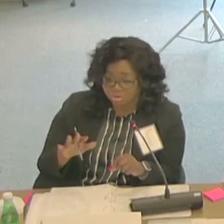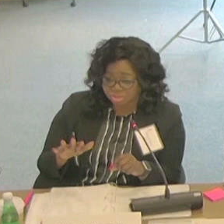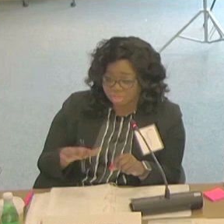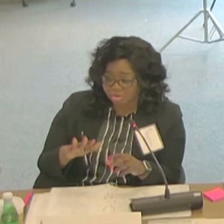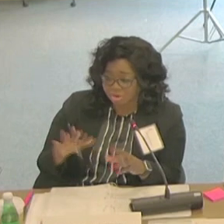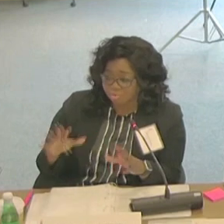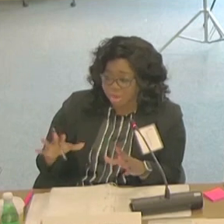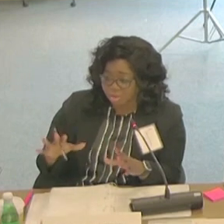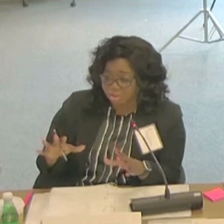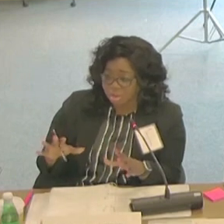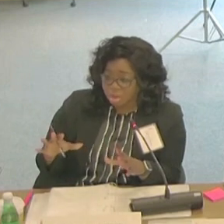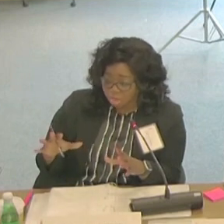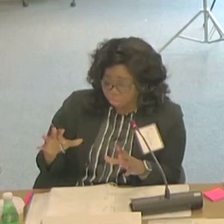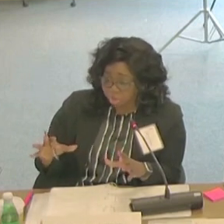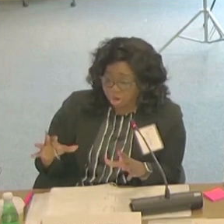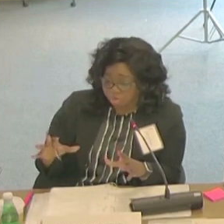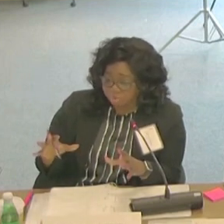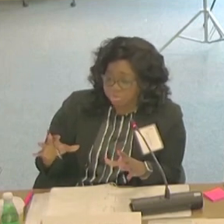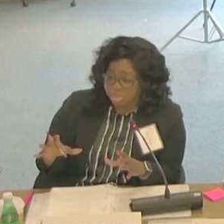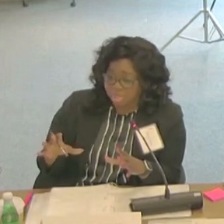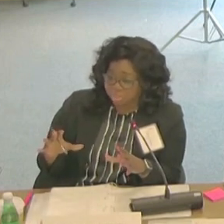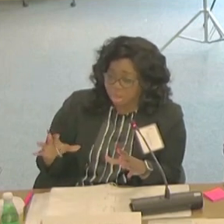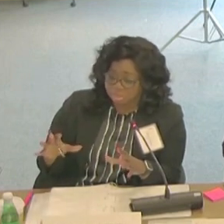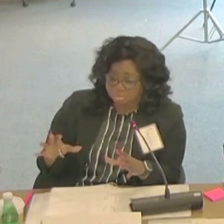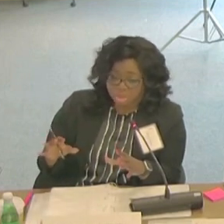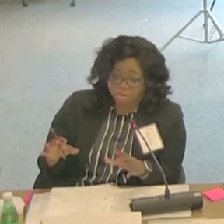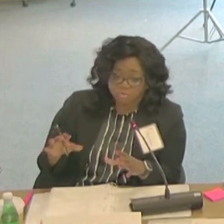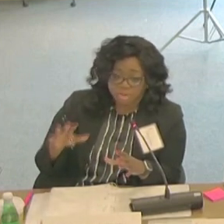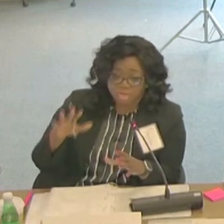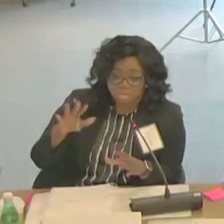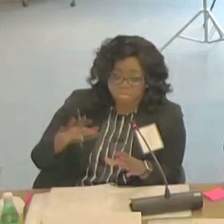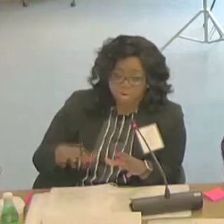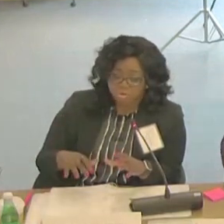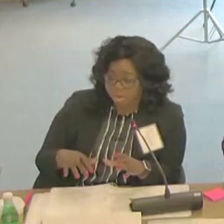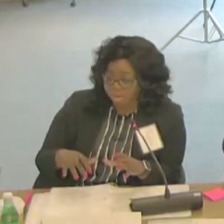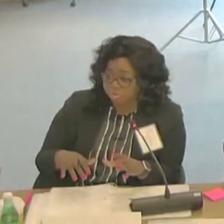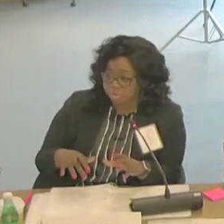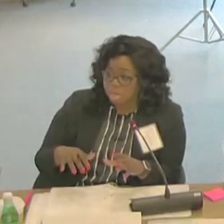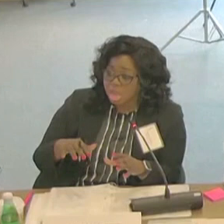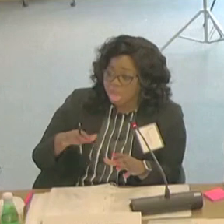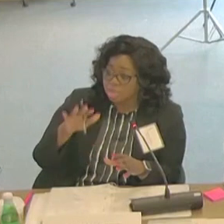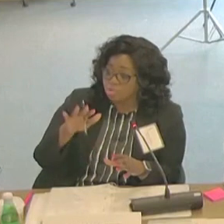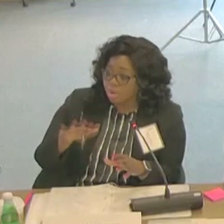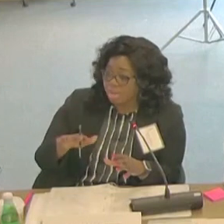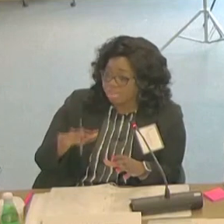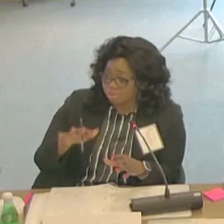I used to carry around a chart with me that talks about funding and programs and the ways